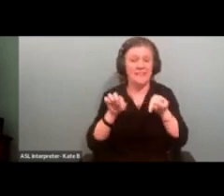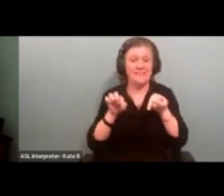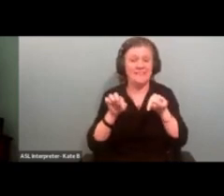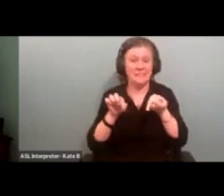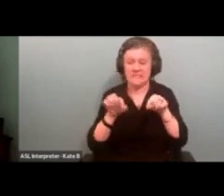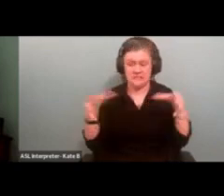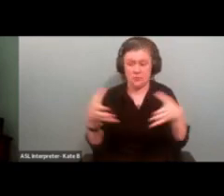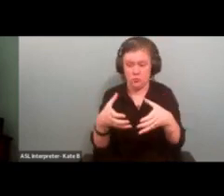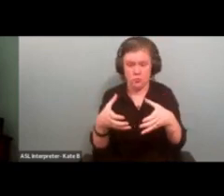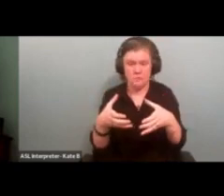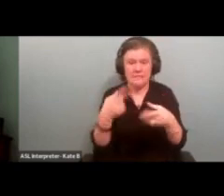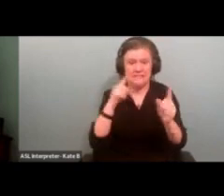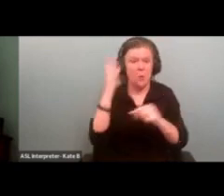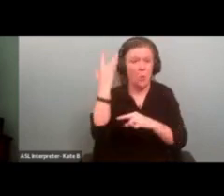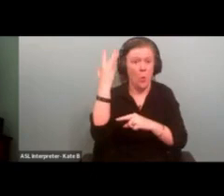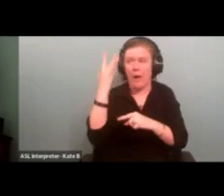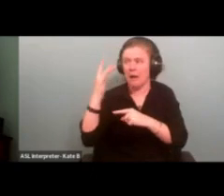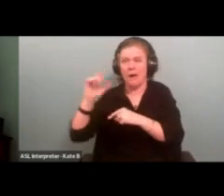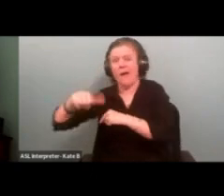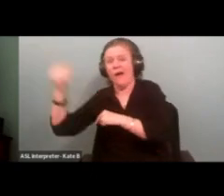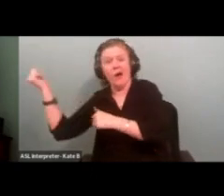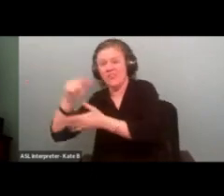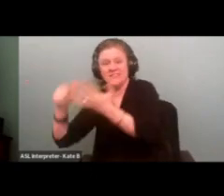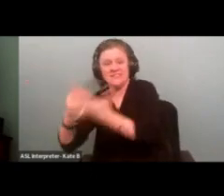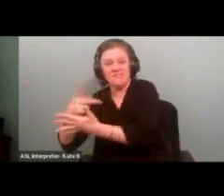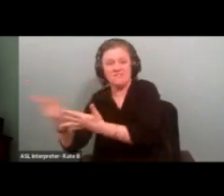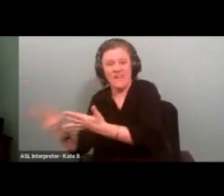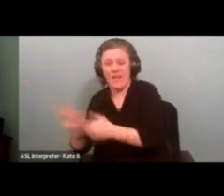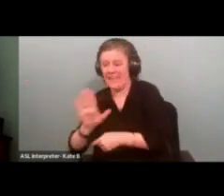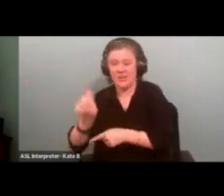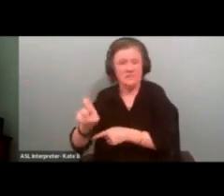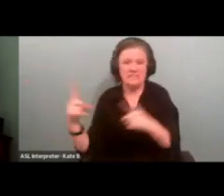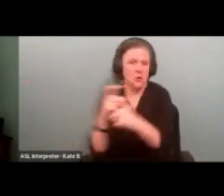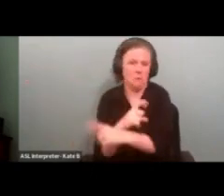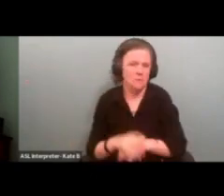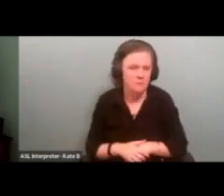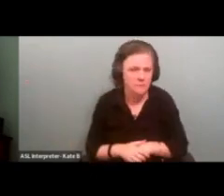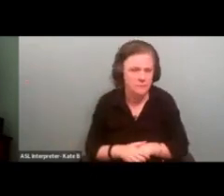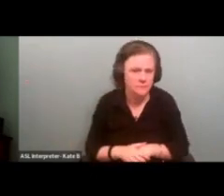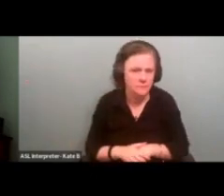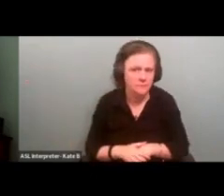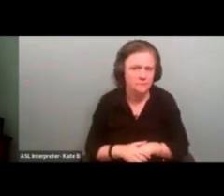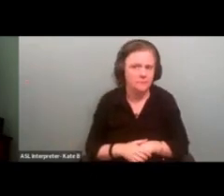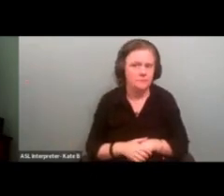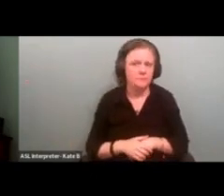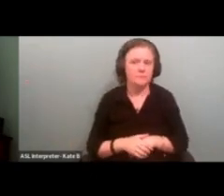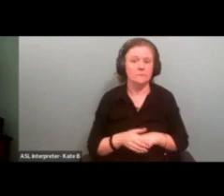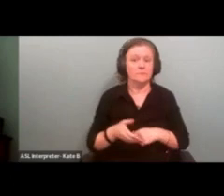things have not worked and needs are complex. We can't assume that things the family has tried